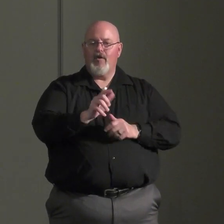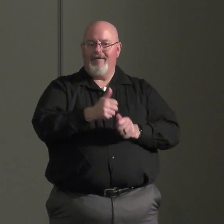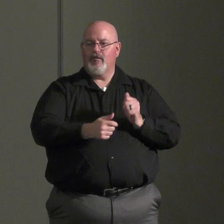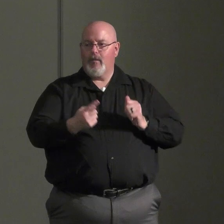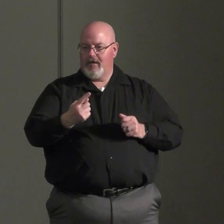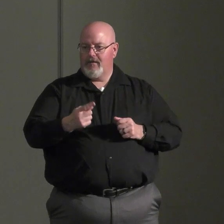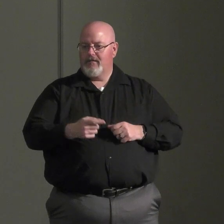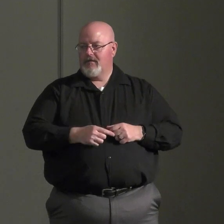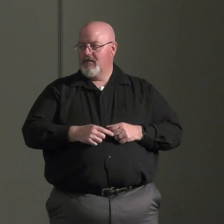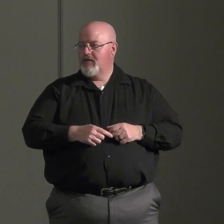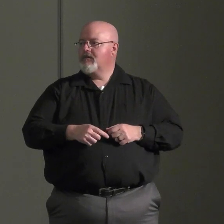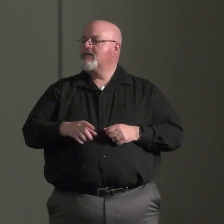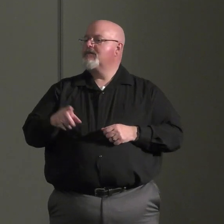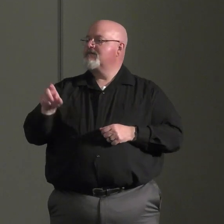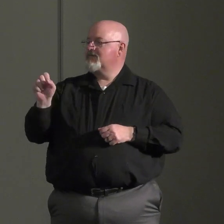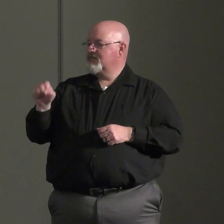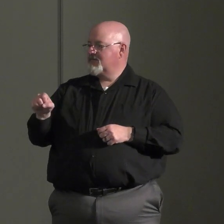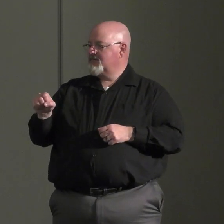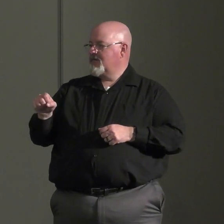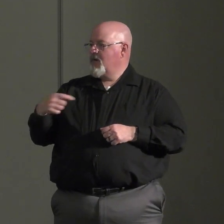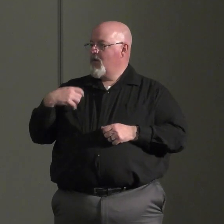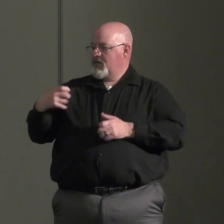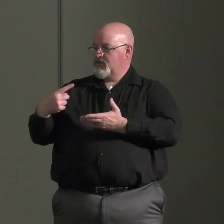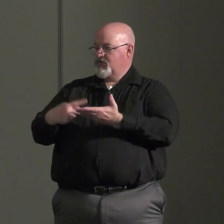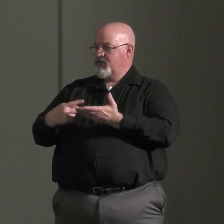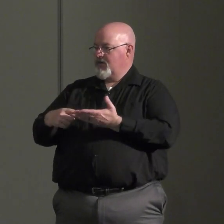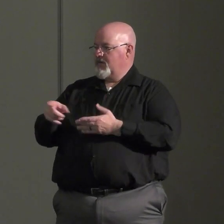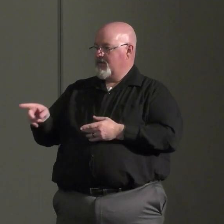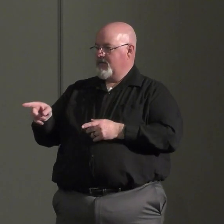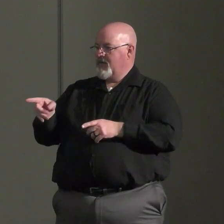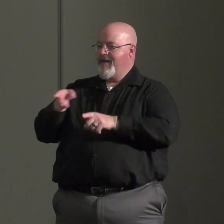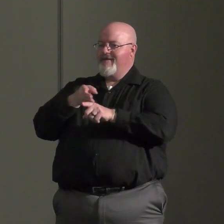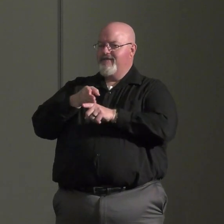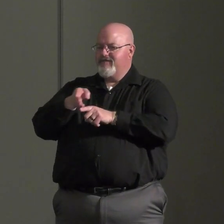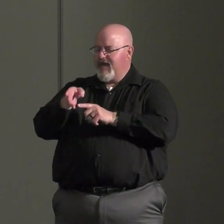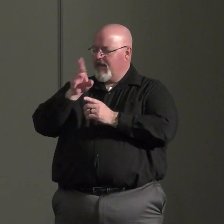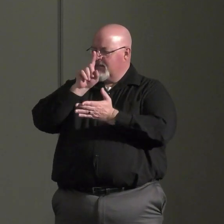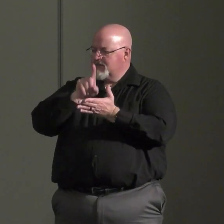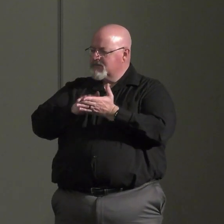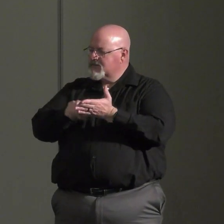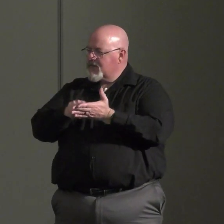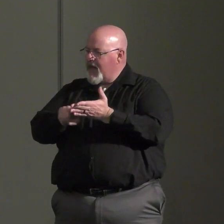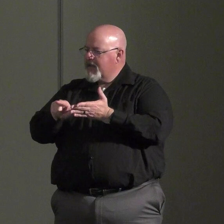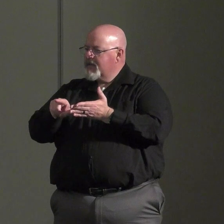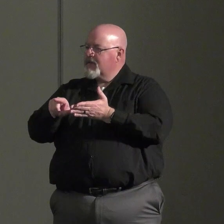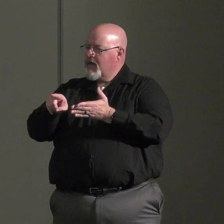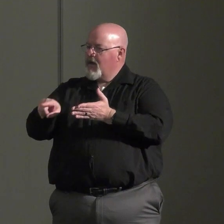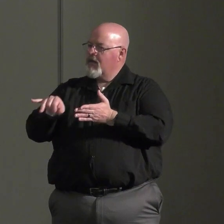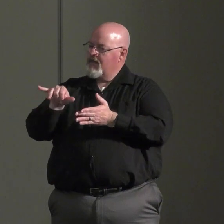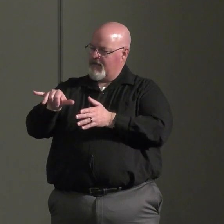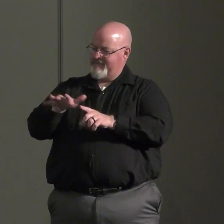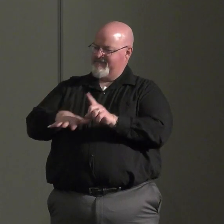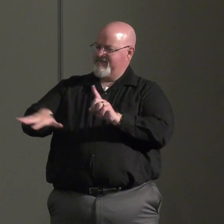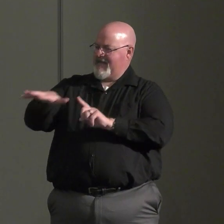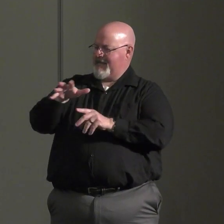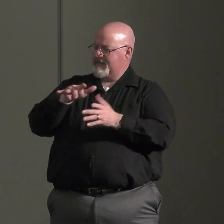Yeah. That makes sense I want to talk about the field study notion of this. I want to